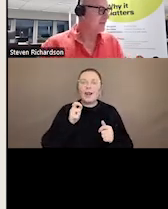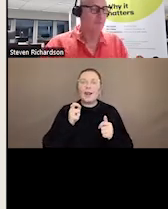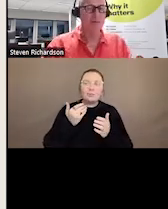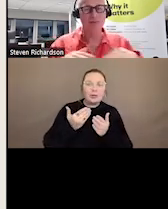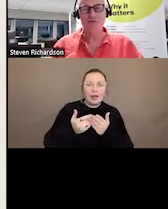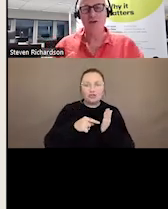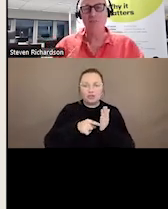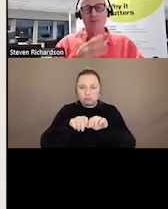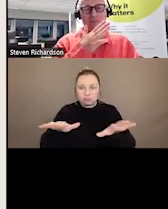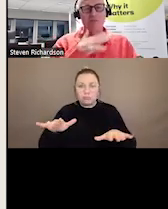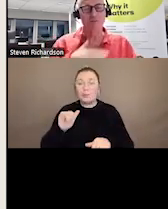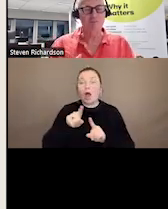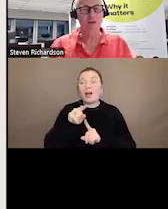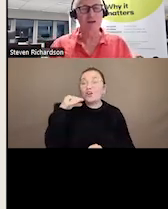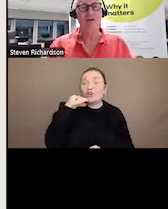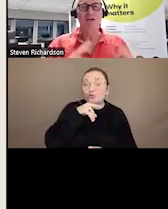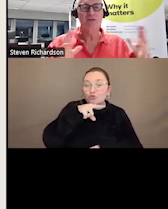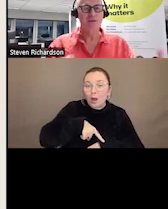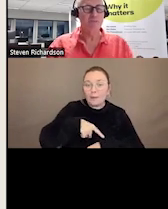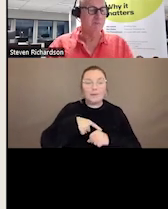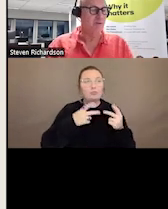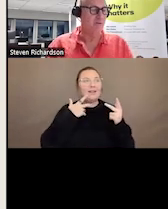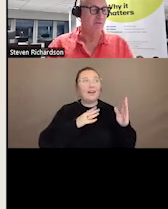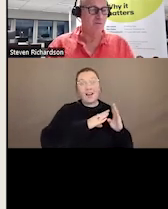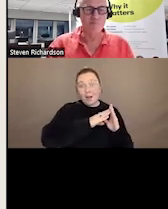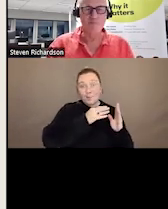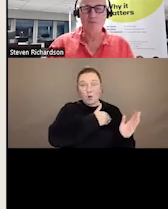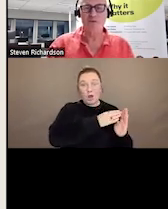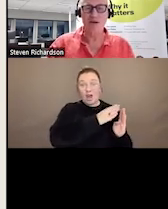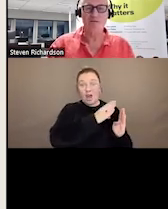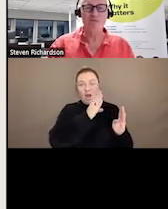It might be lunchtime, things have gone flat, you have had a good first two hours,